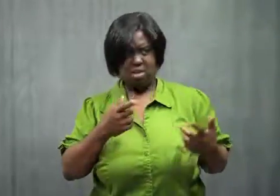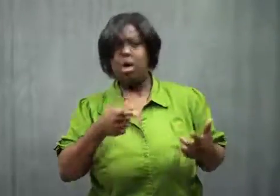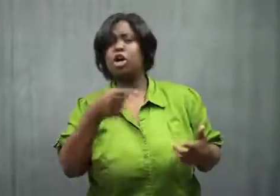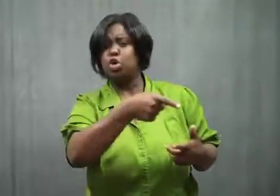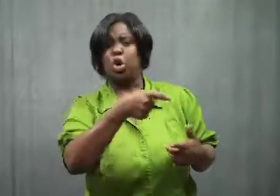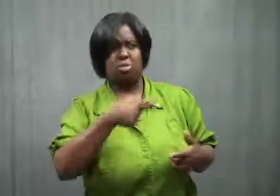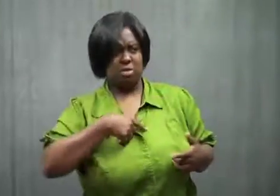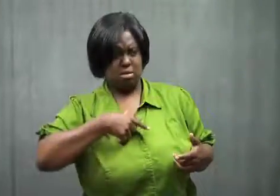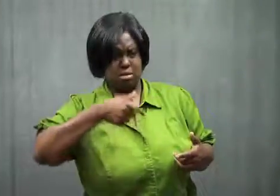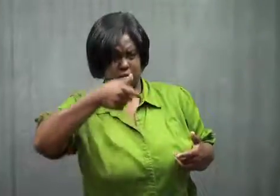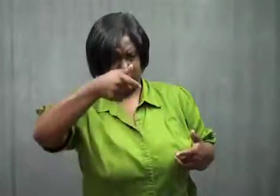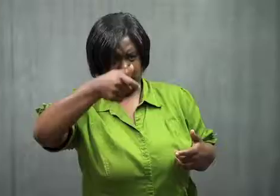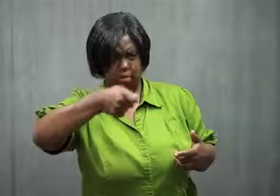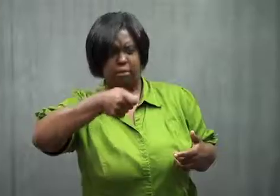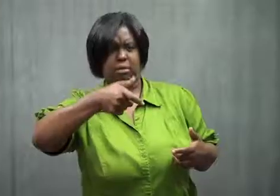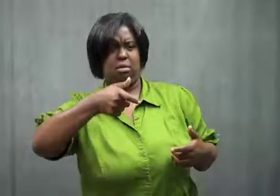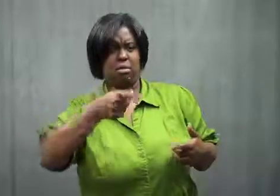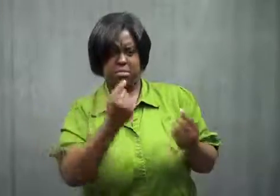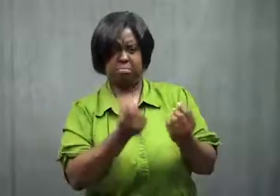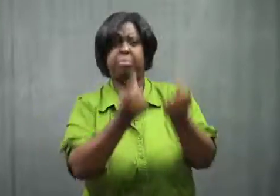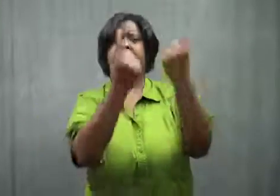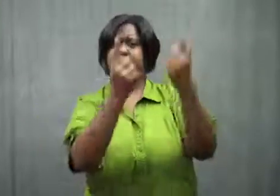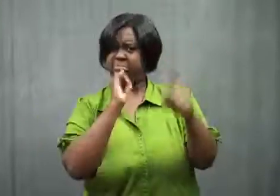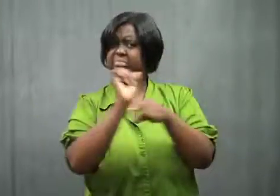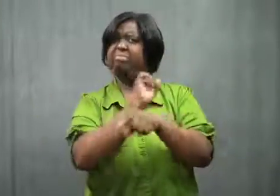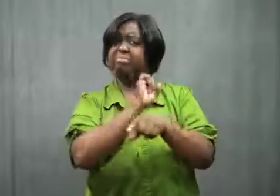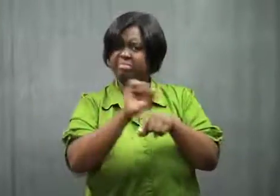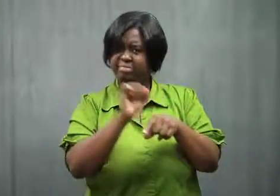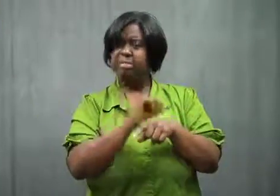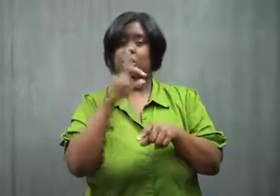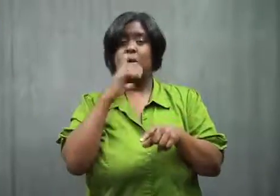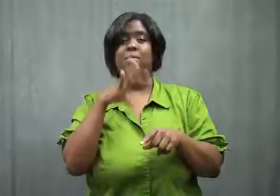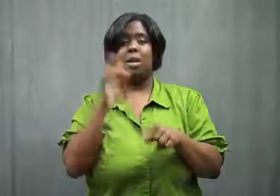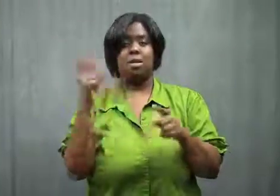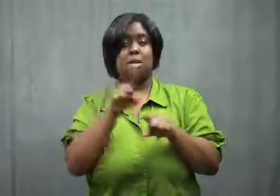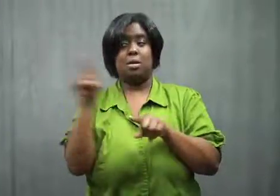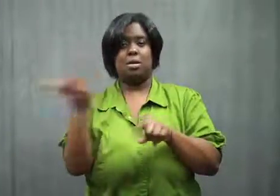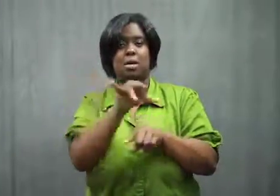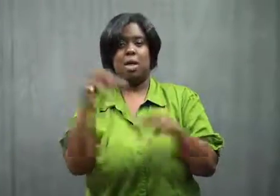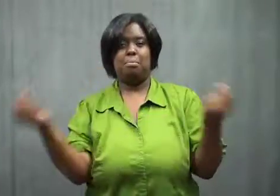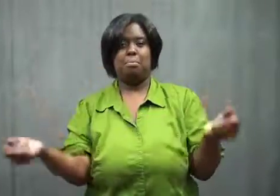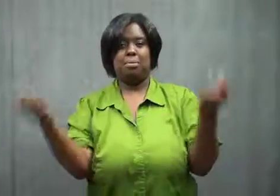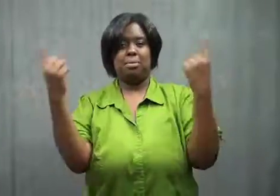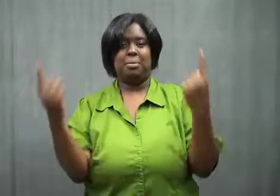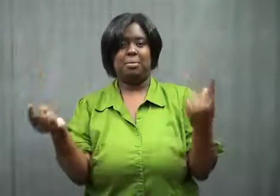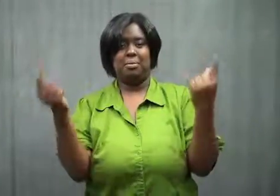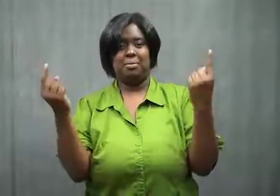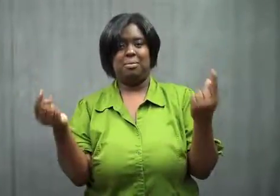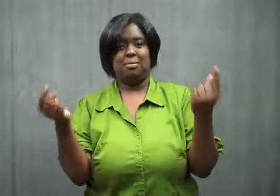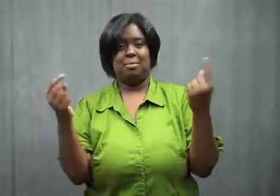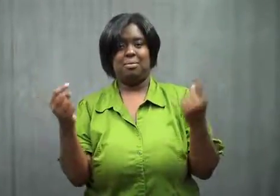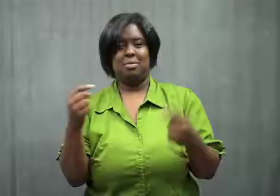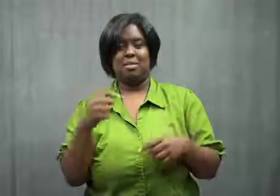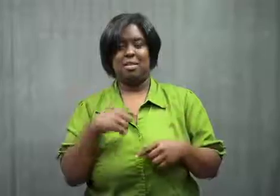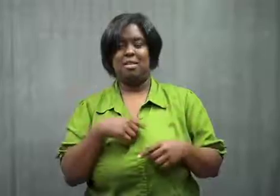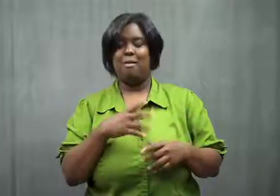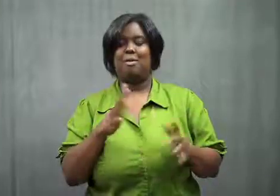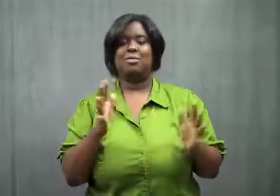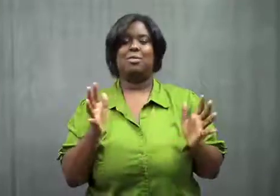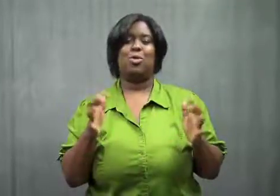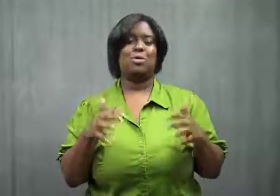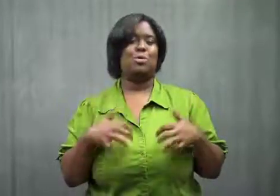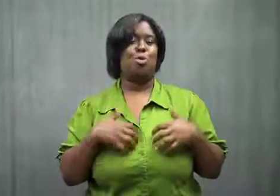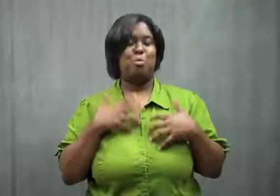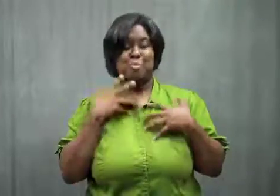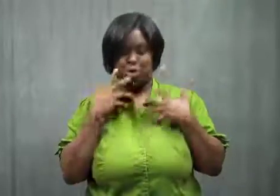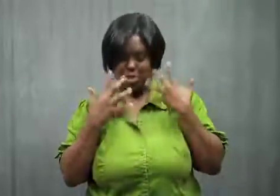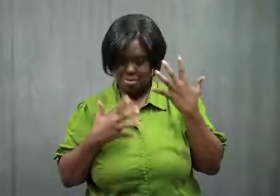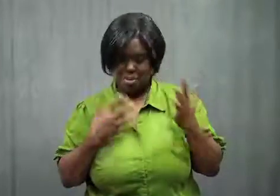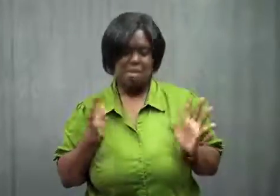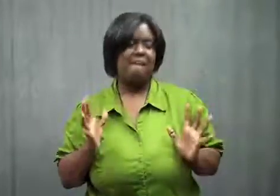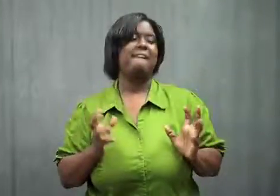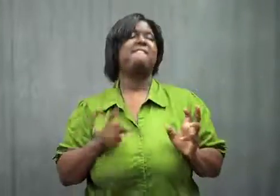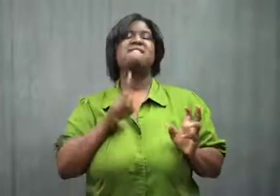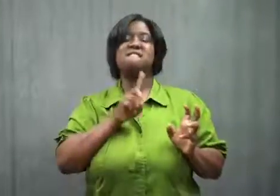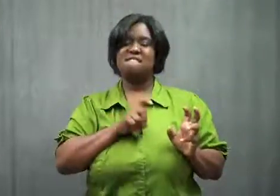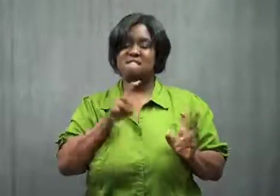He said, "Show me." I clicked it and it did unlock. Actually, both cars unlocked.